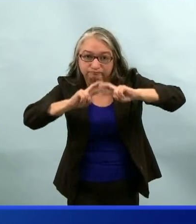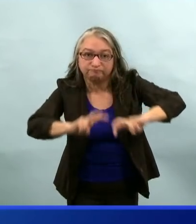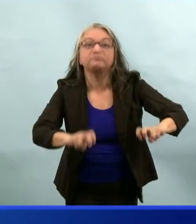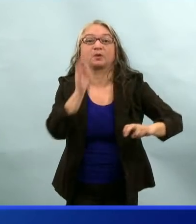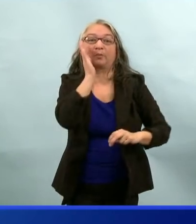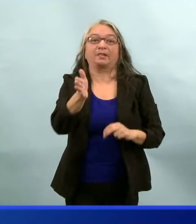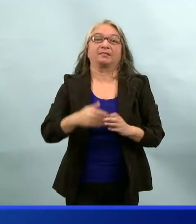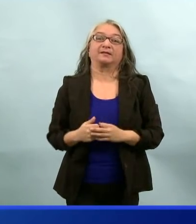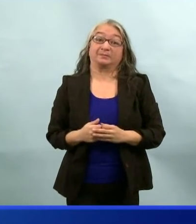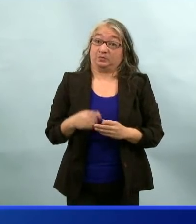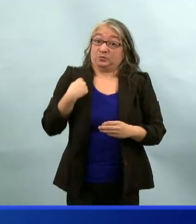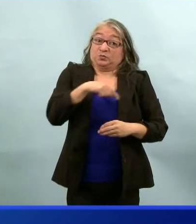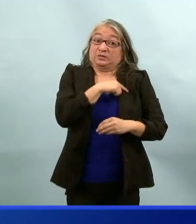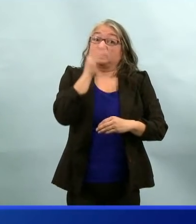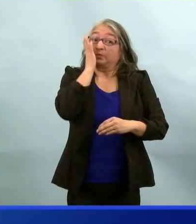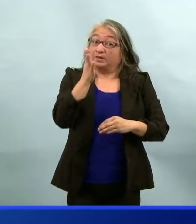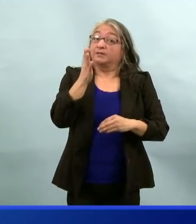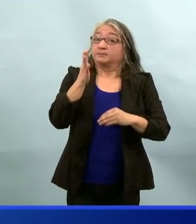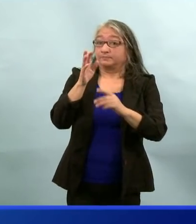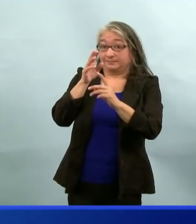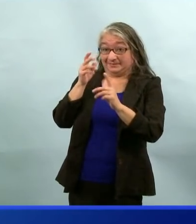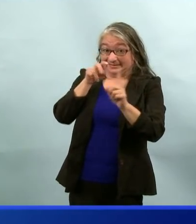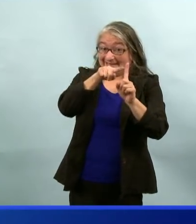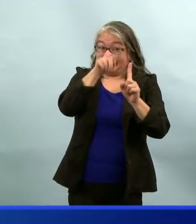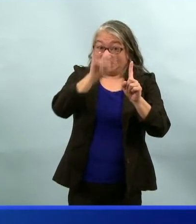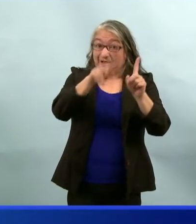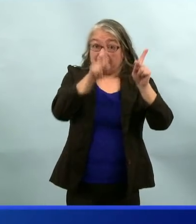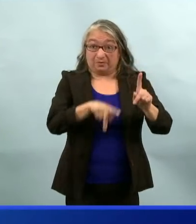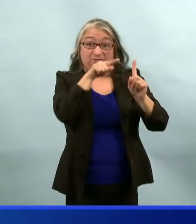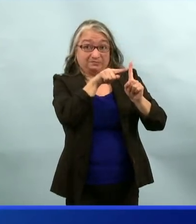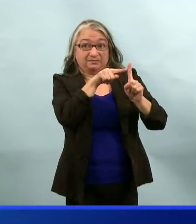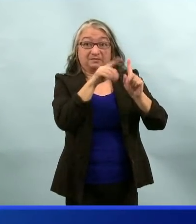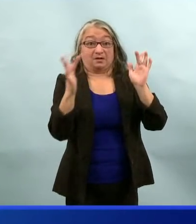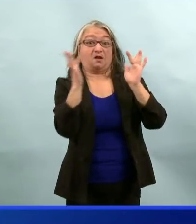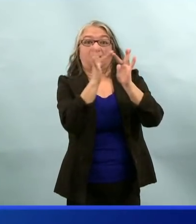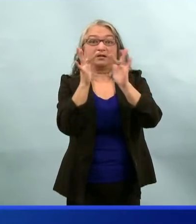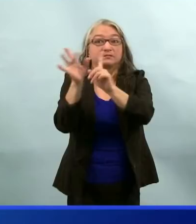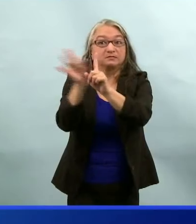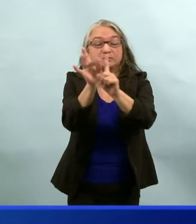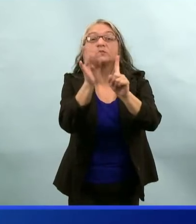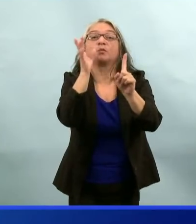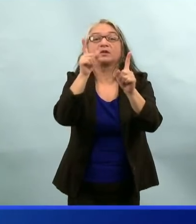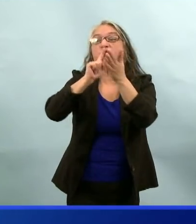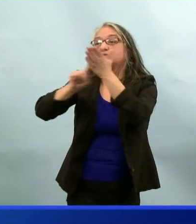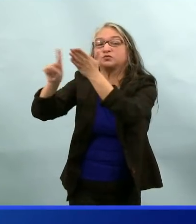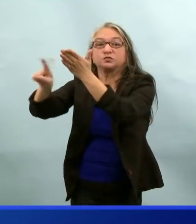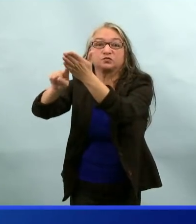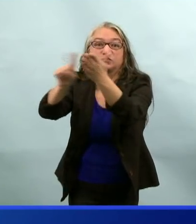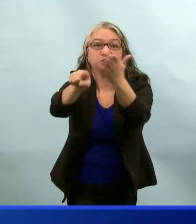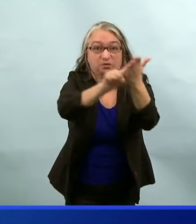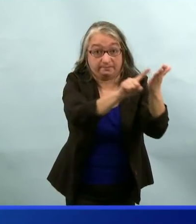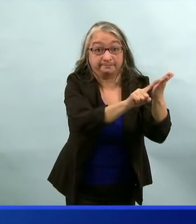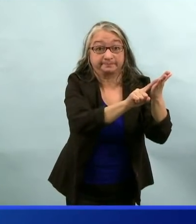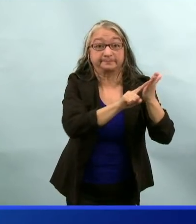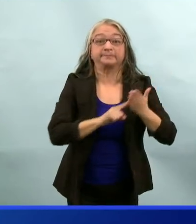management to slow the spread of kova 19. this includes variance of concern in the products